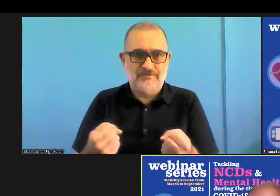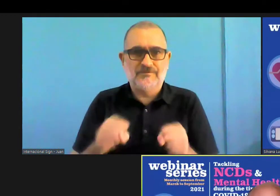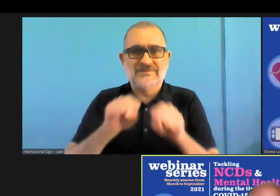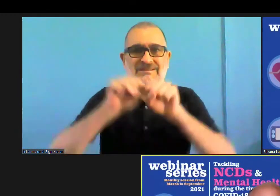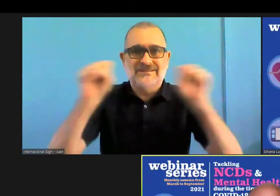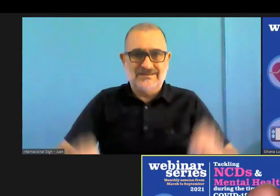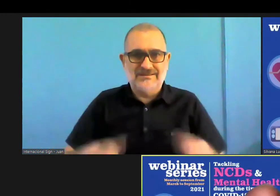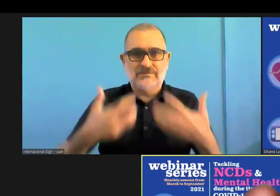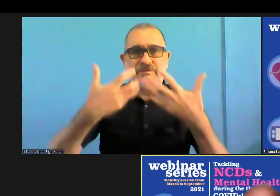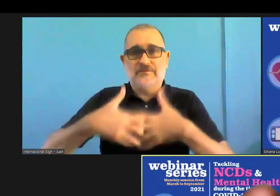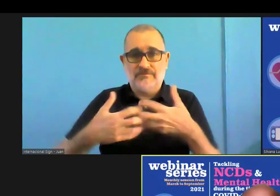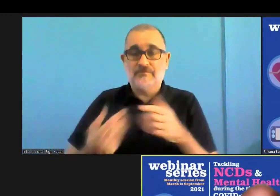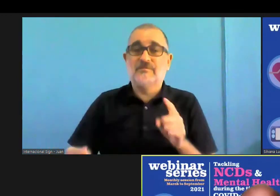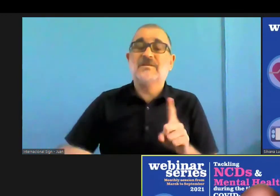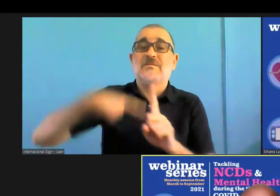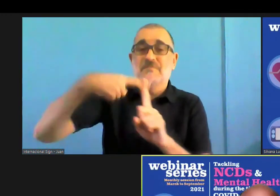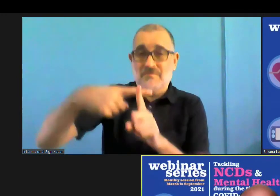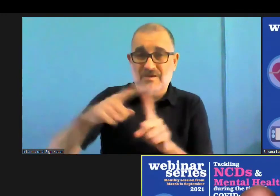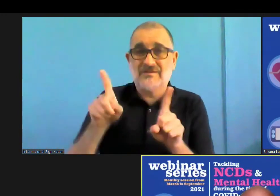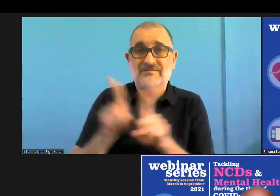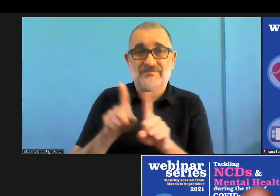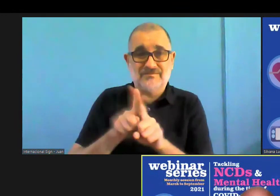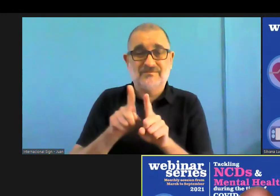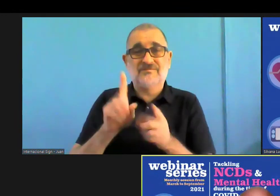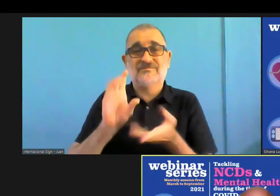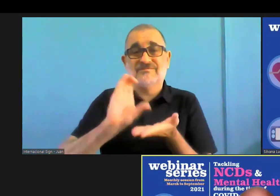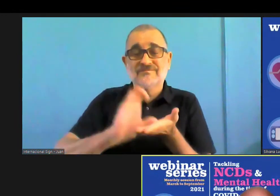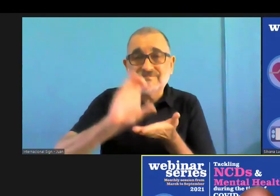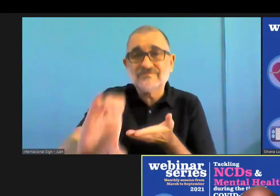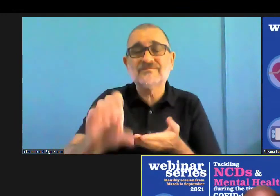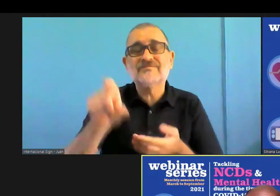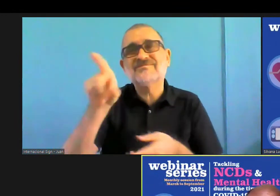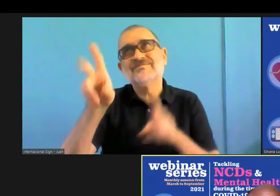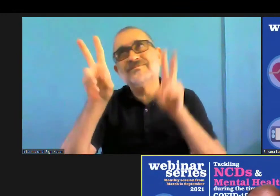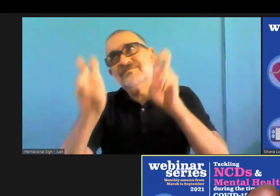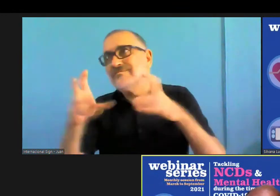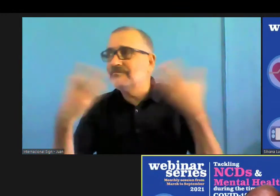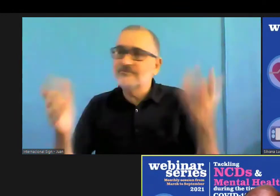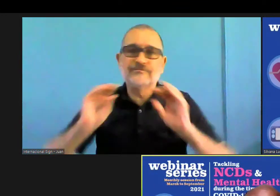We've heard some very clear perspectives from Dr. Tufton, the Honorable Minister from